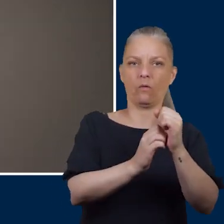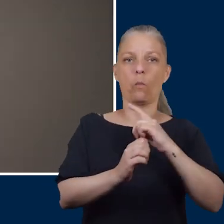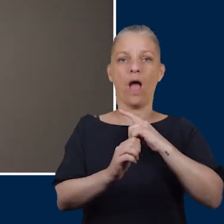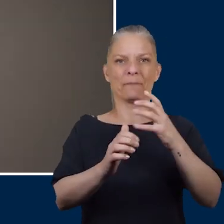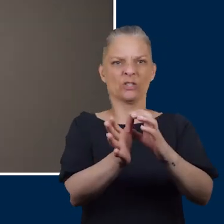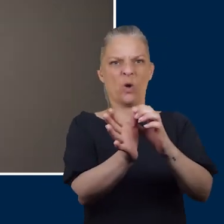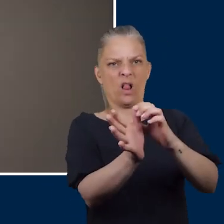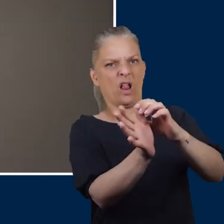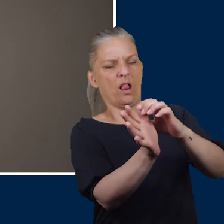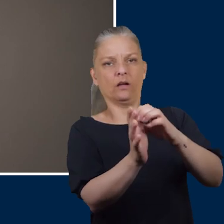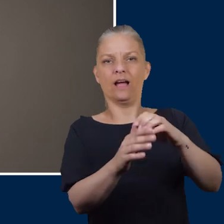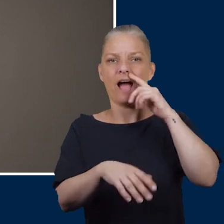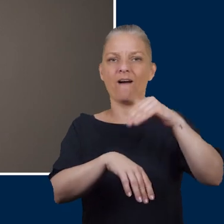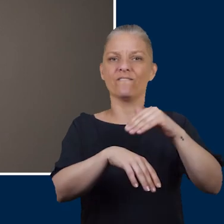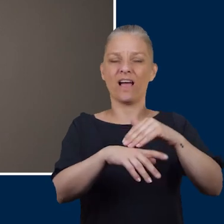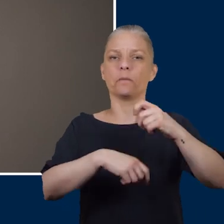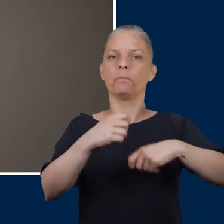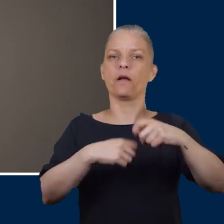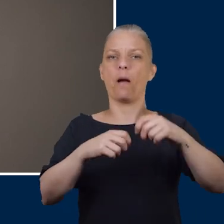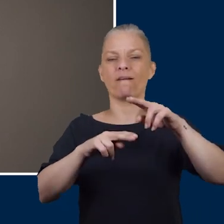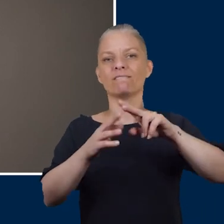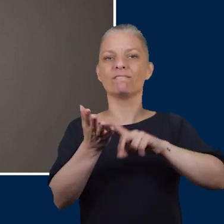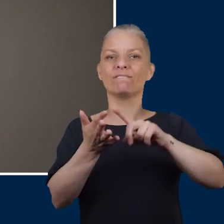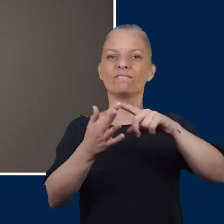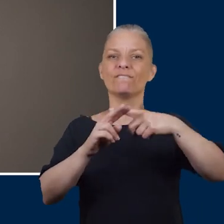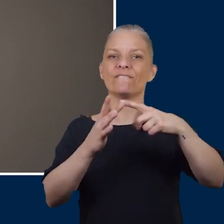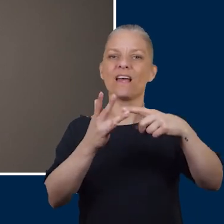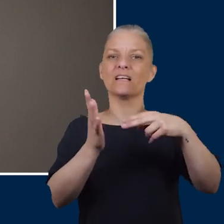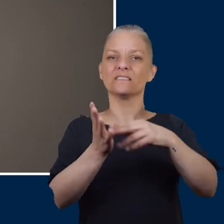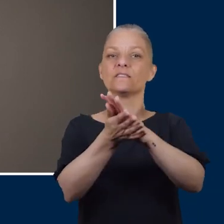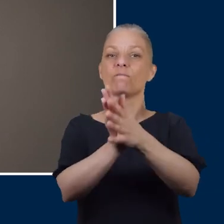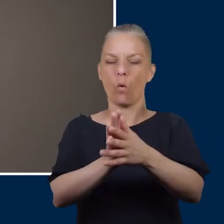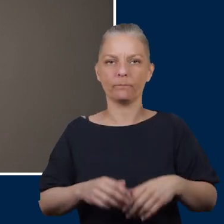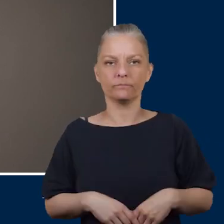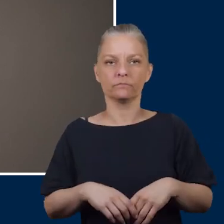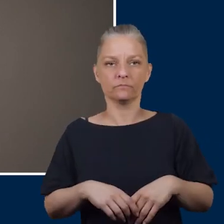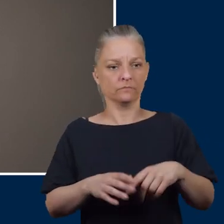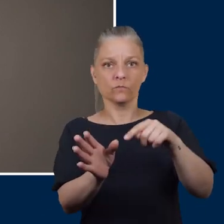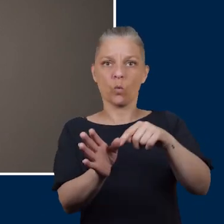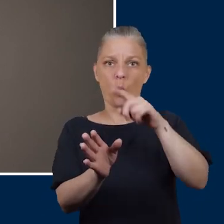is enlarged or a hammer toe which is a flexion deformity. The toe sits up in a fixed position